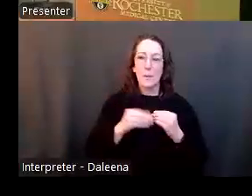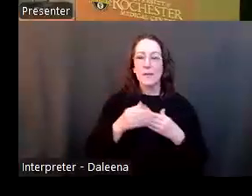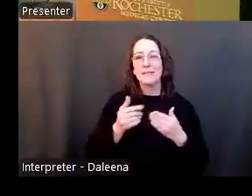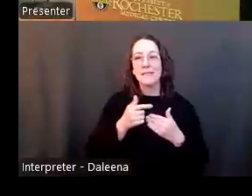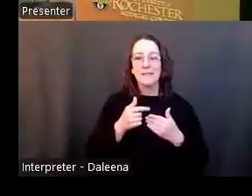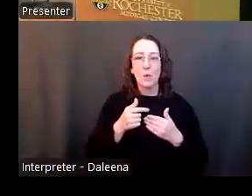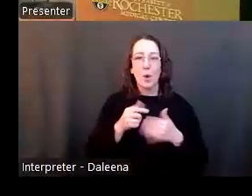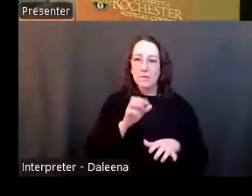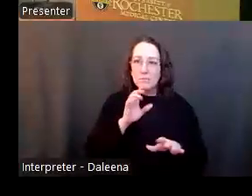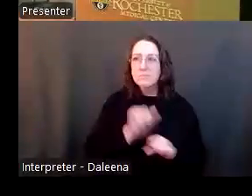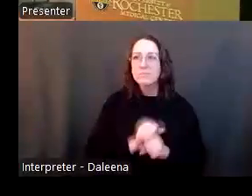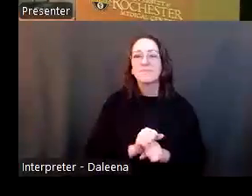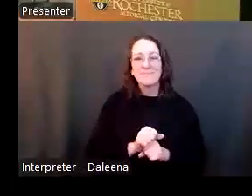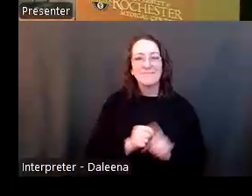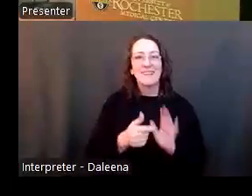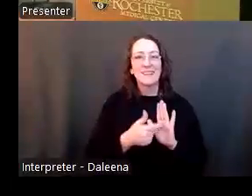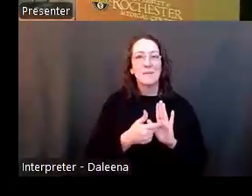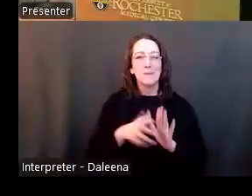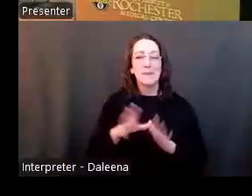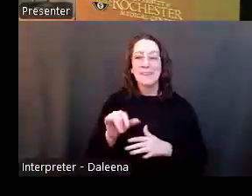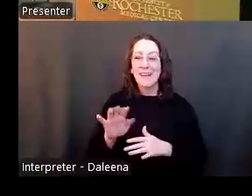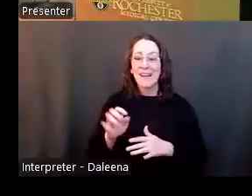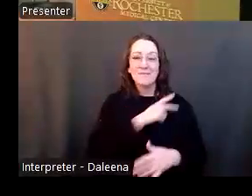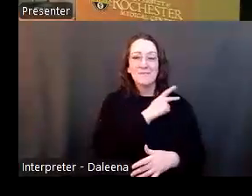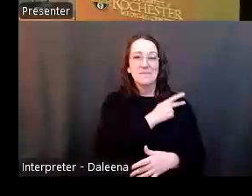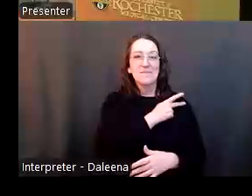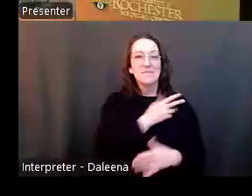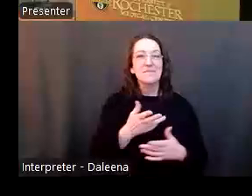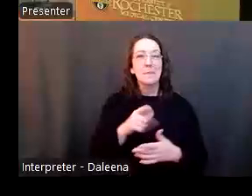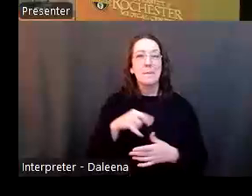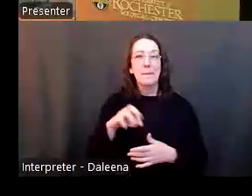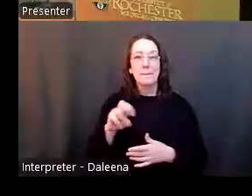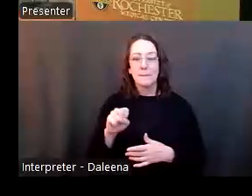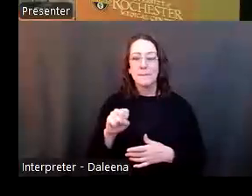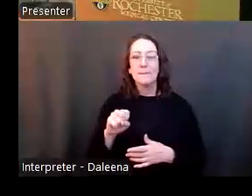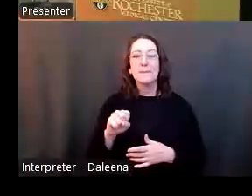example so here's a case of a patient so this is a myips patient he had been admitted a couple